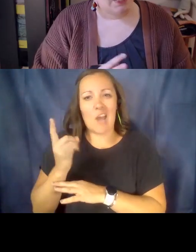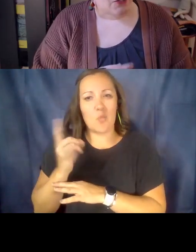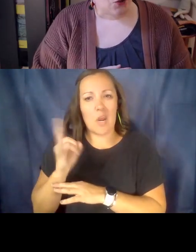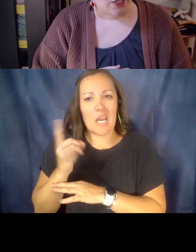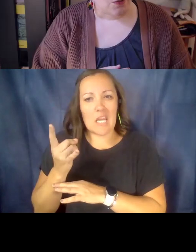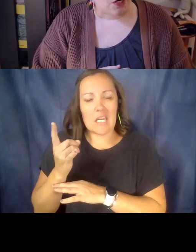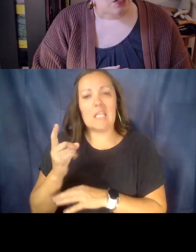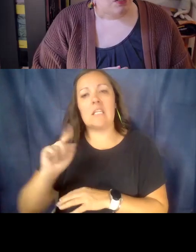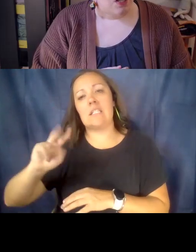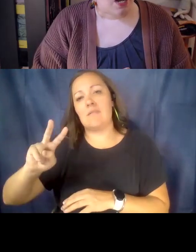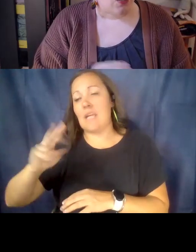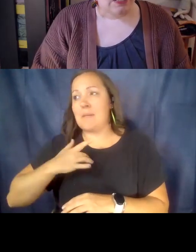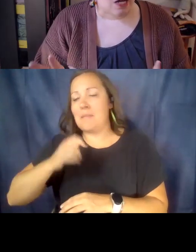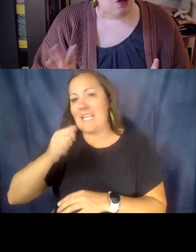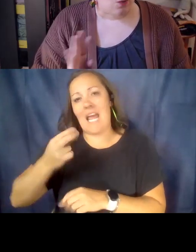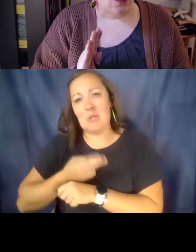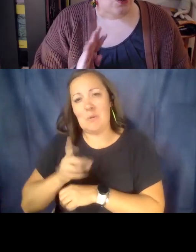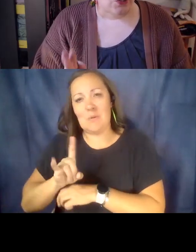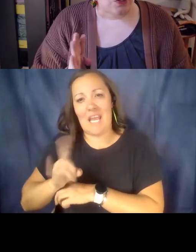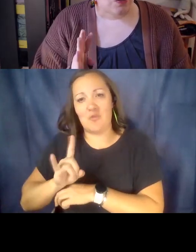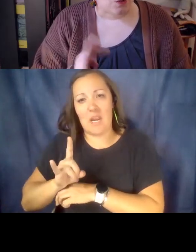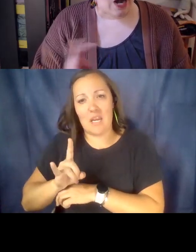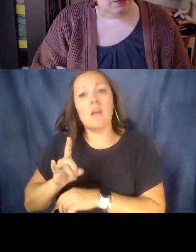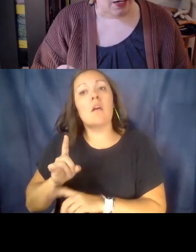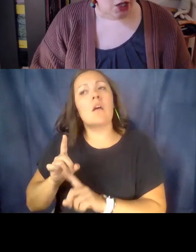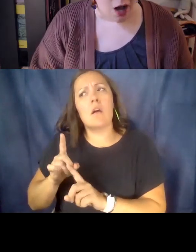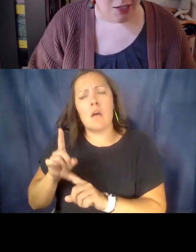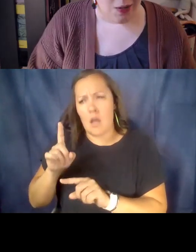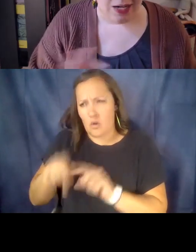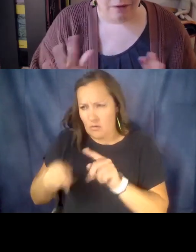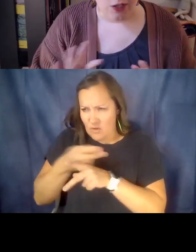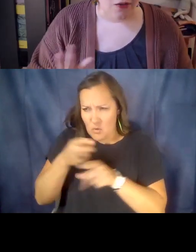an android user and I cannot tell which switches were activated or not. So I had a look at other